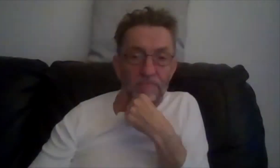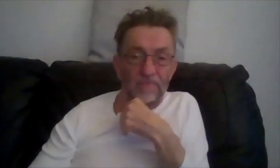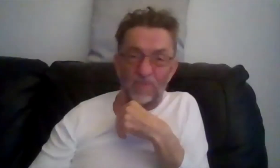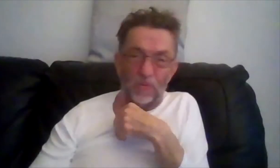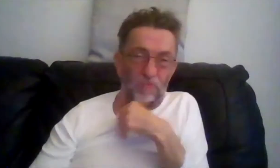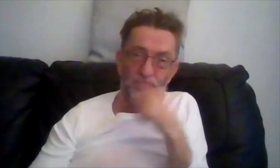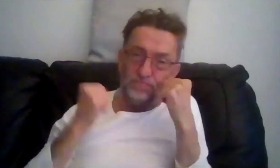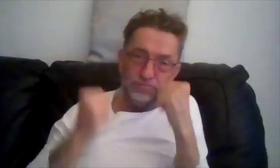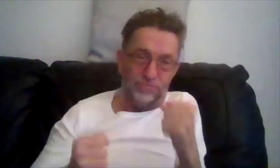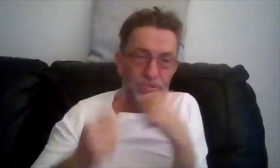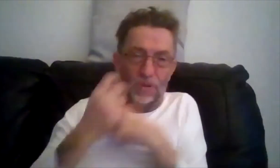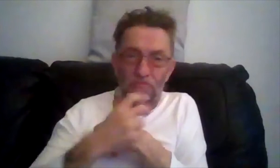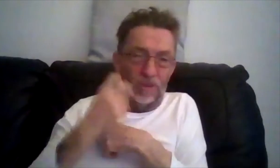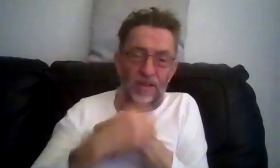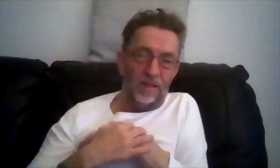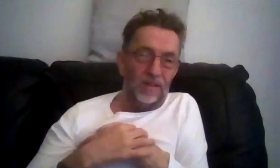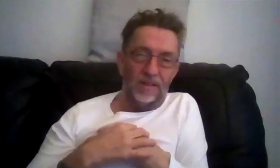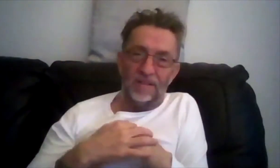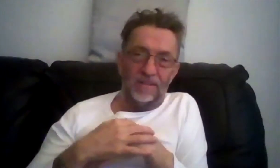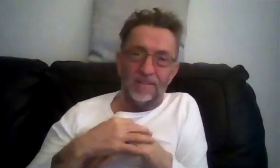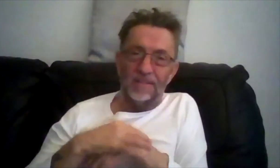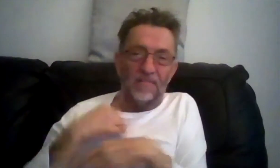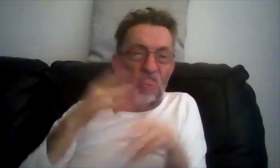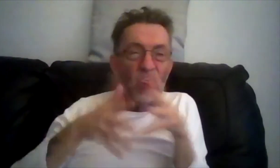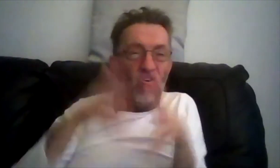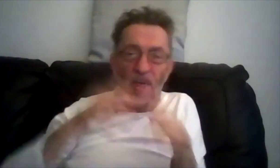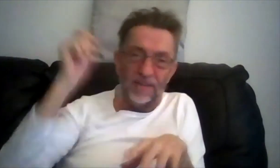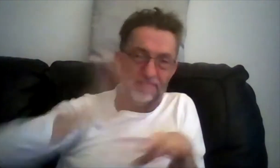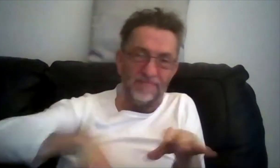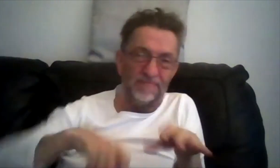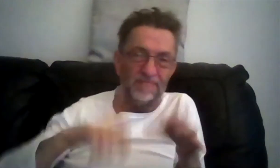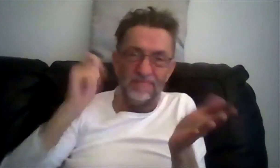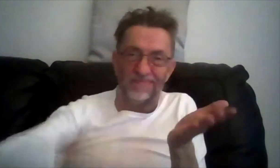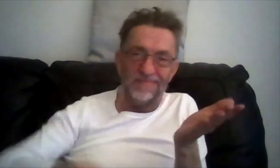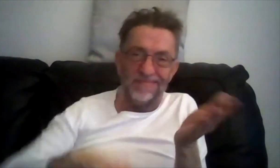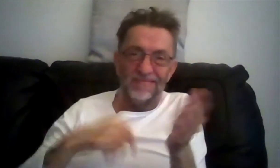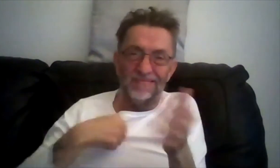No, my school was strictly oral. If you were caught signing, you were punished.